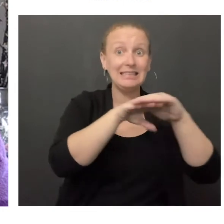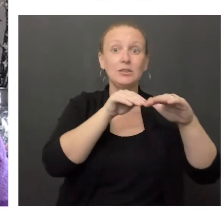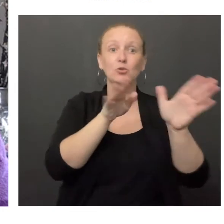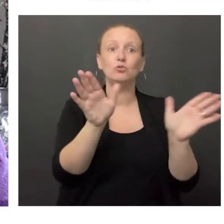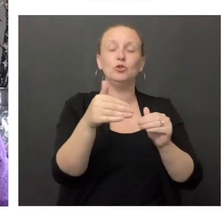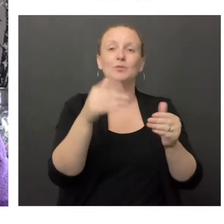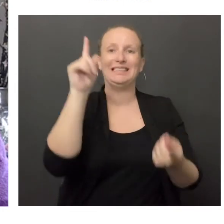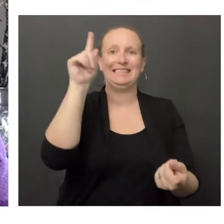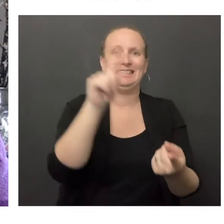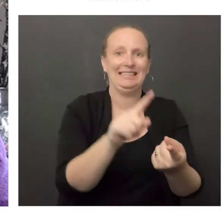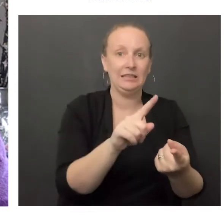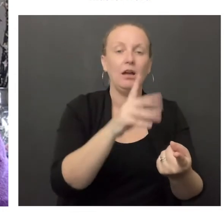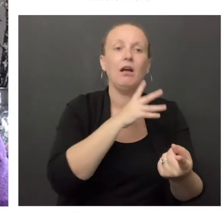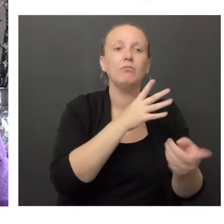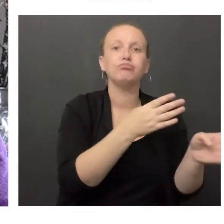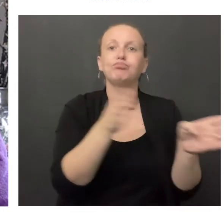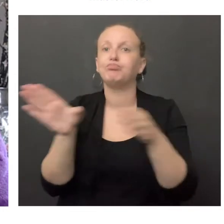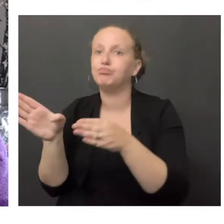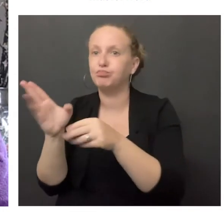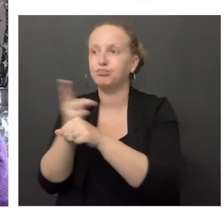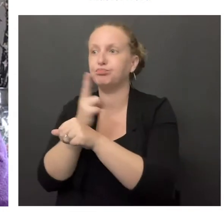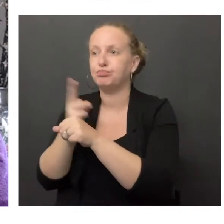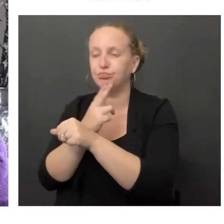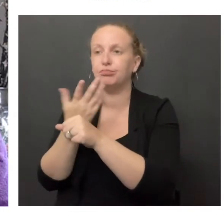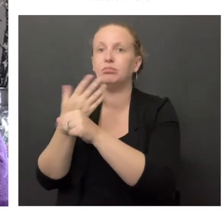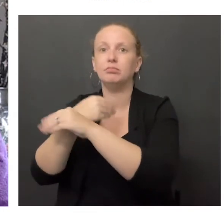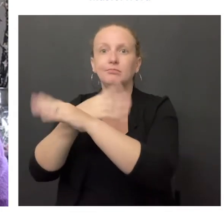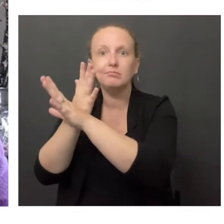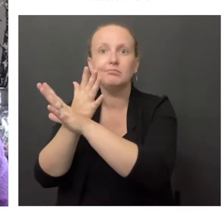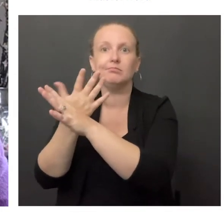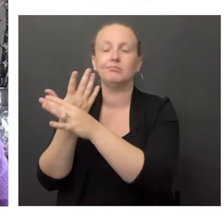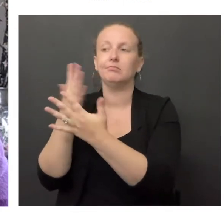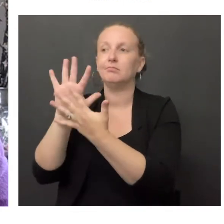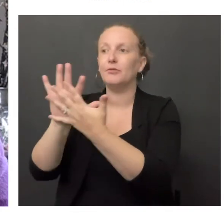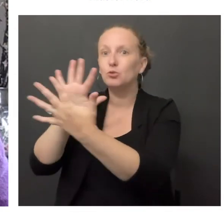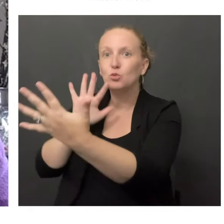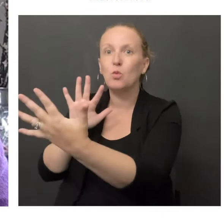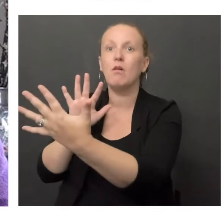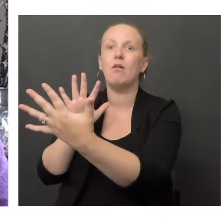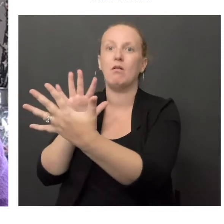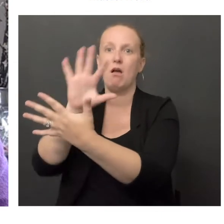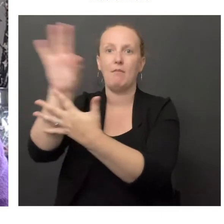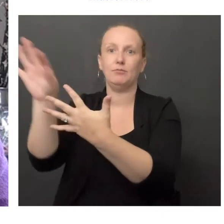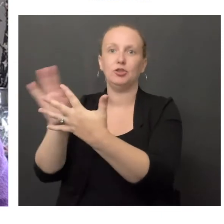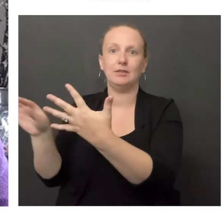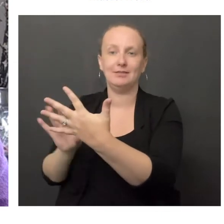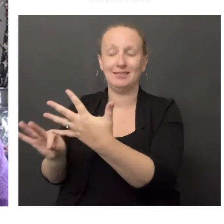COVID patients depending on their severity and and all of that it really came down